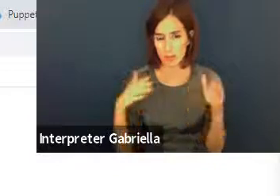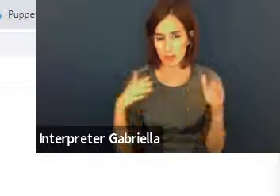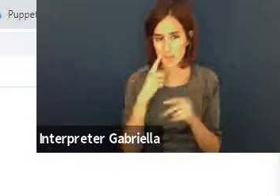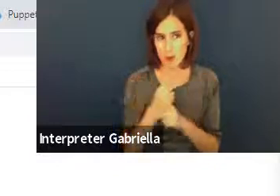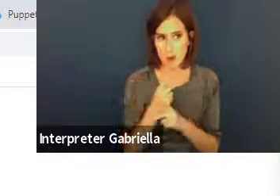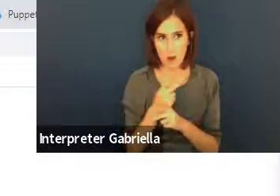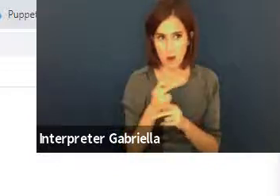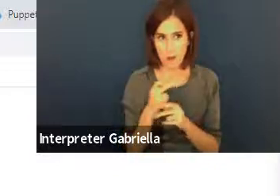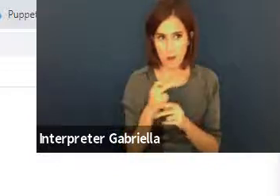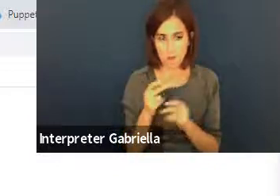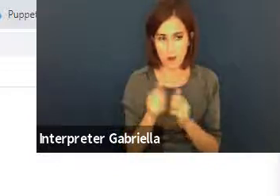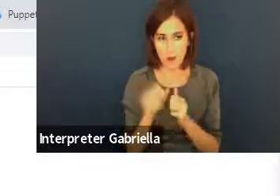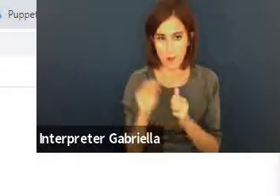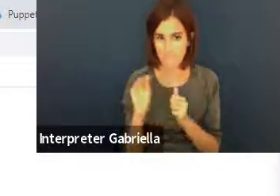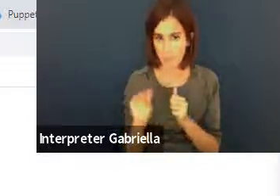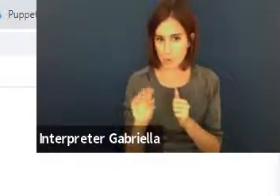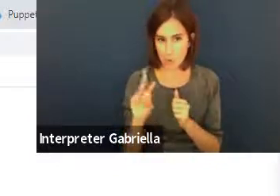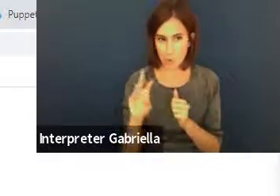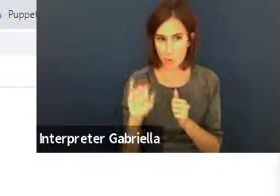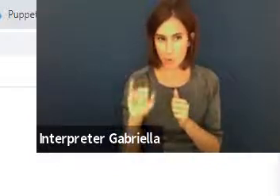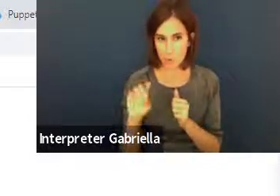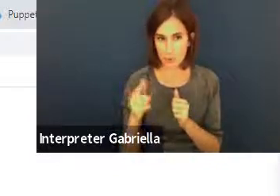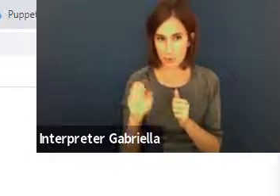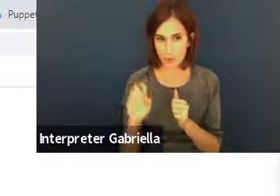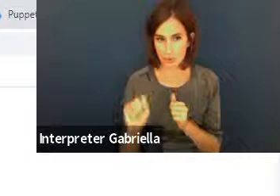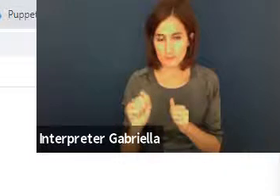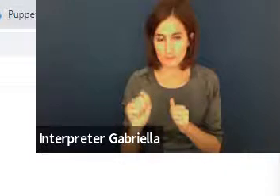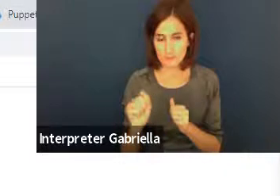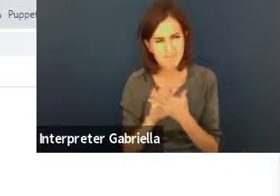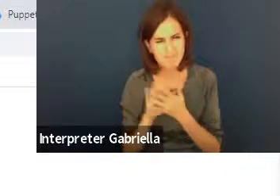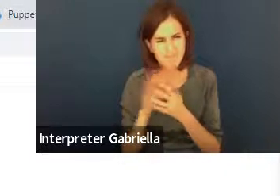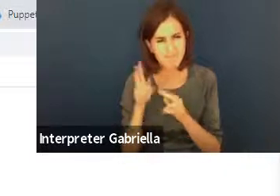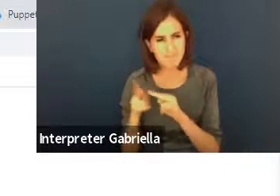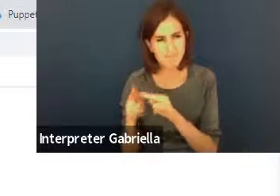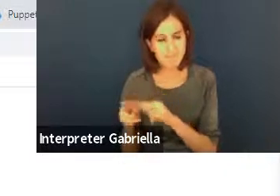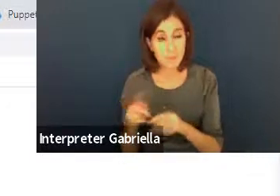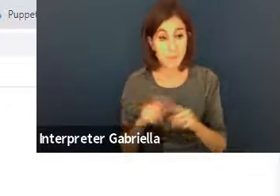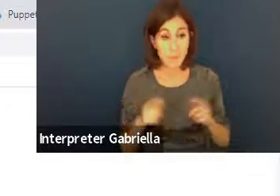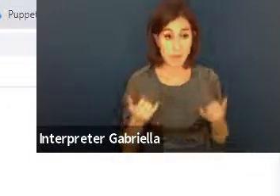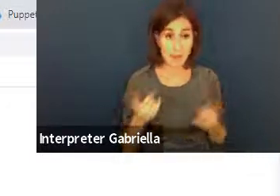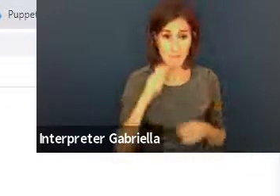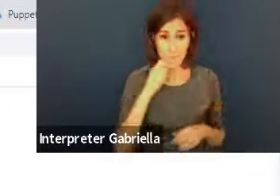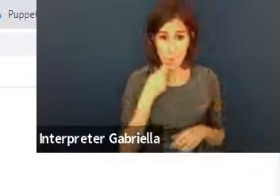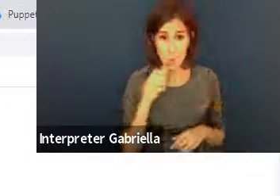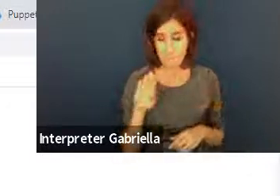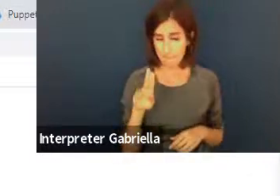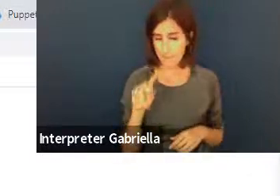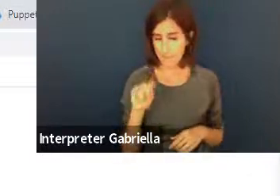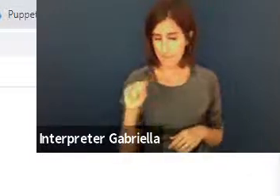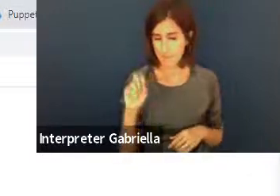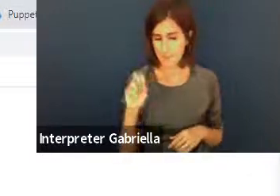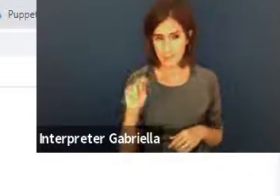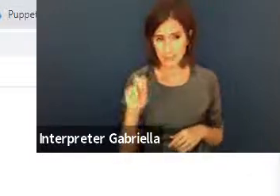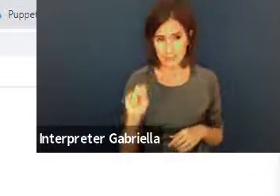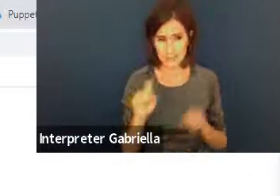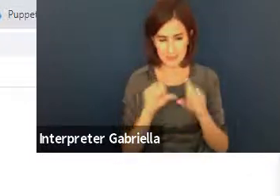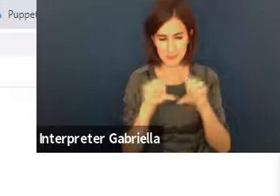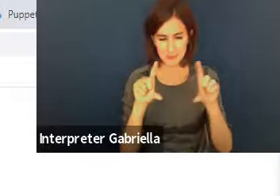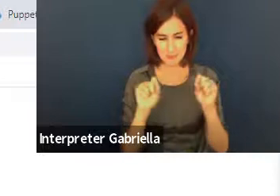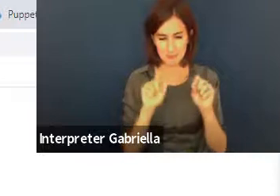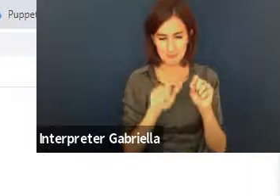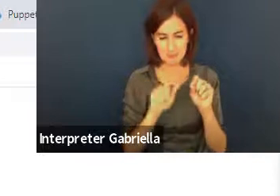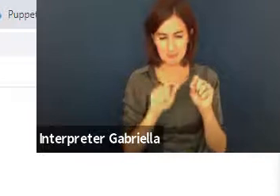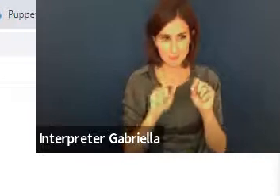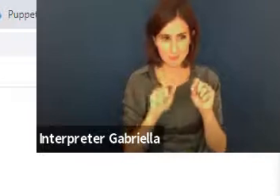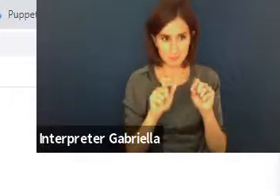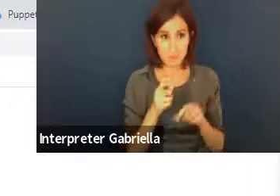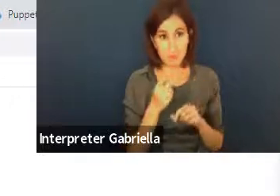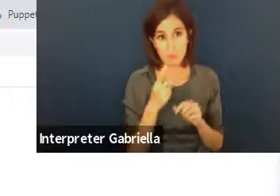Linda Kobashigawa: Please click right here at the top. But for now we have cool little buttons. So find an access. This is our one search catalog for books.